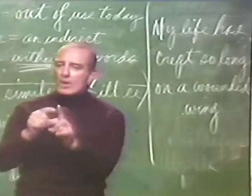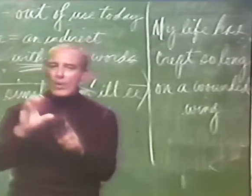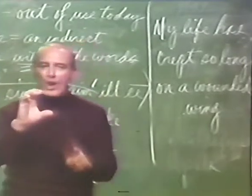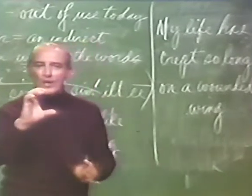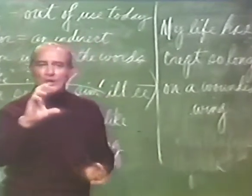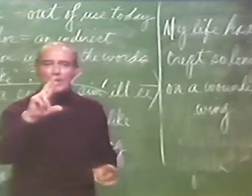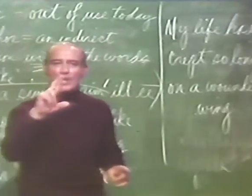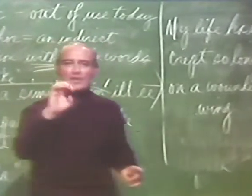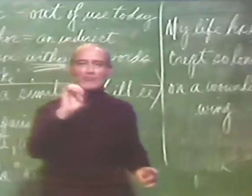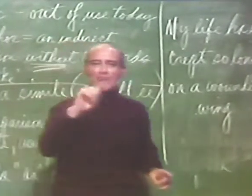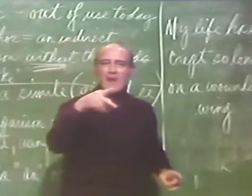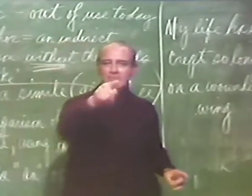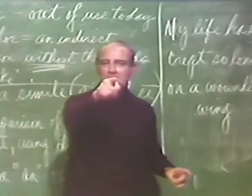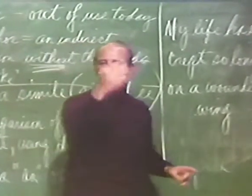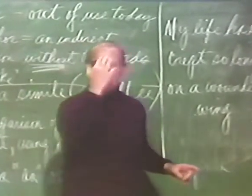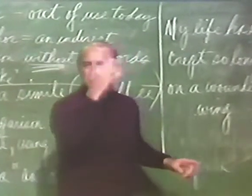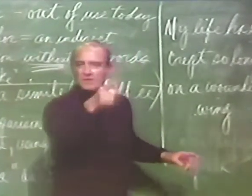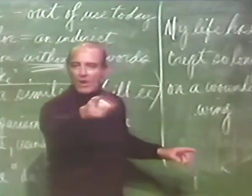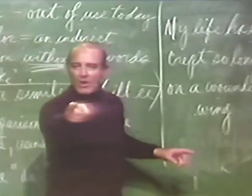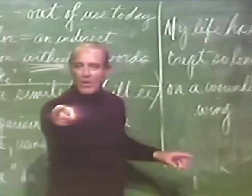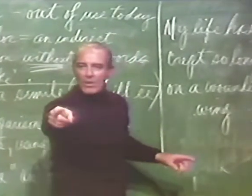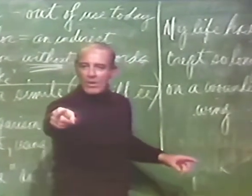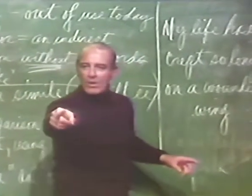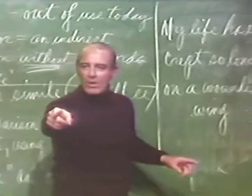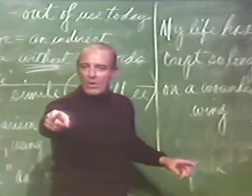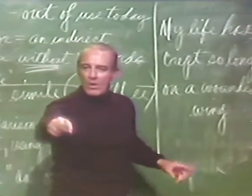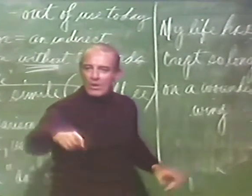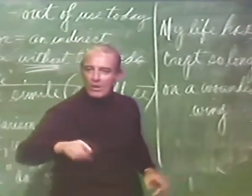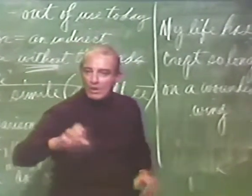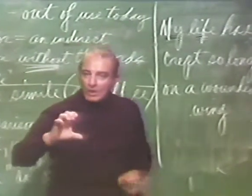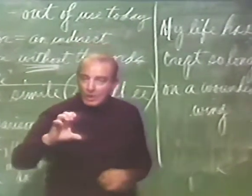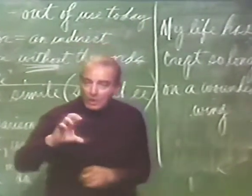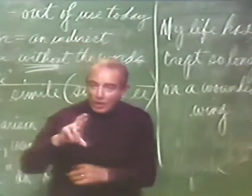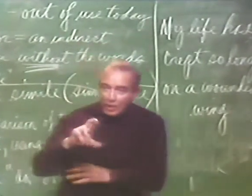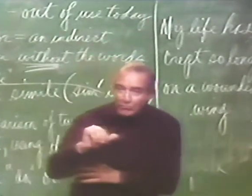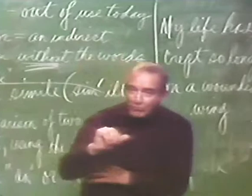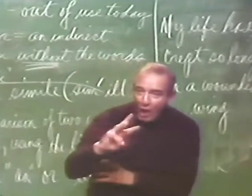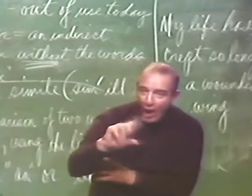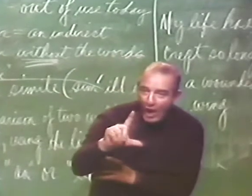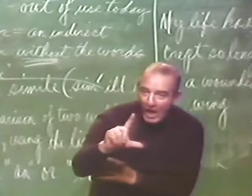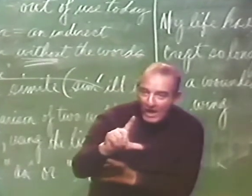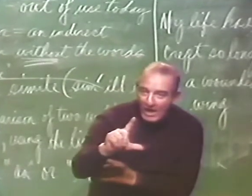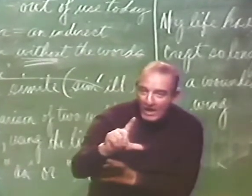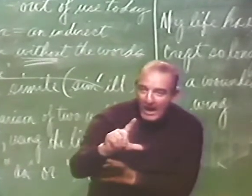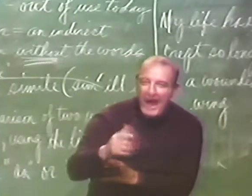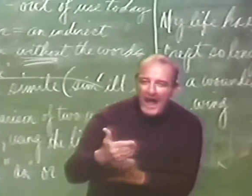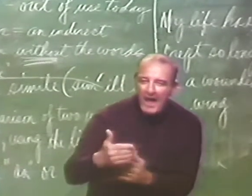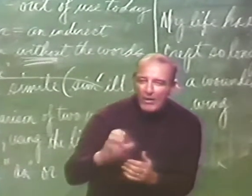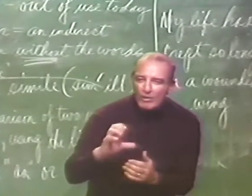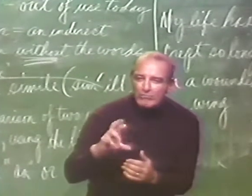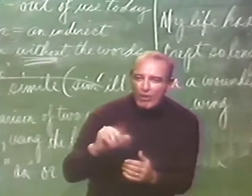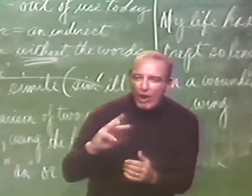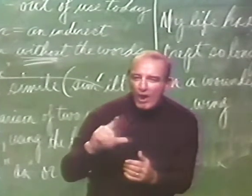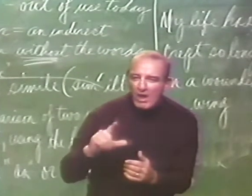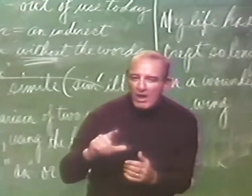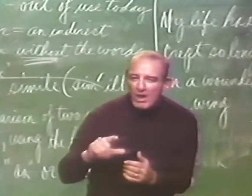"CREPT." WHAT DOES IT MEAN, THE WORD "CREPT"? DO YOU KNOW? CRAWL.